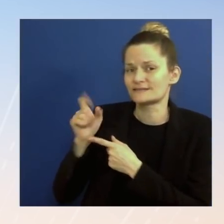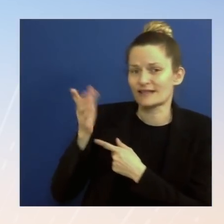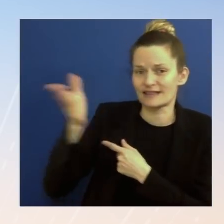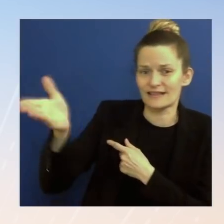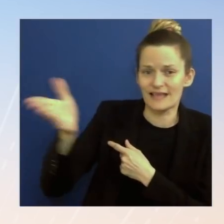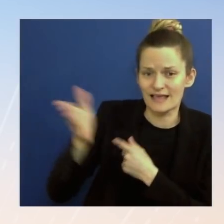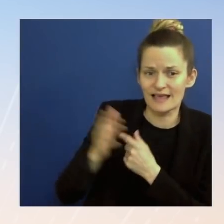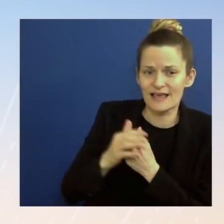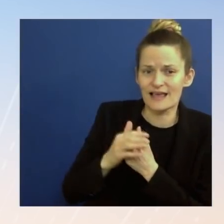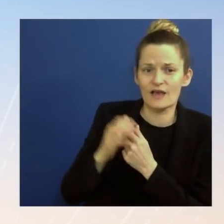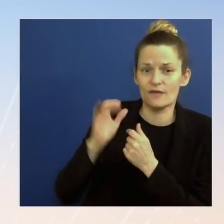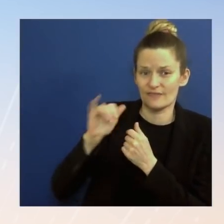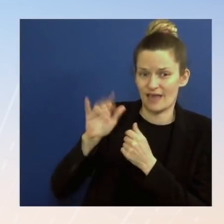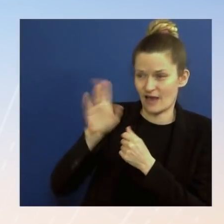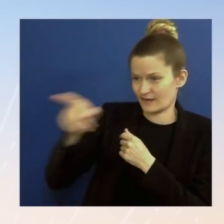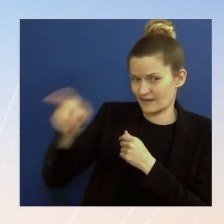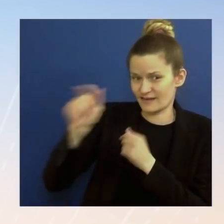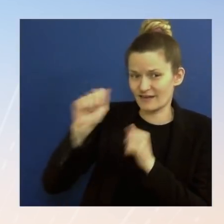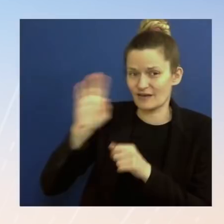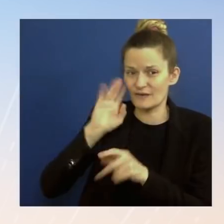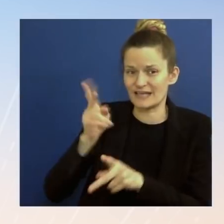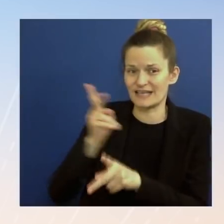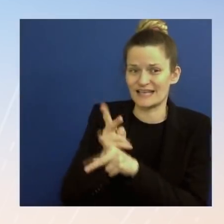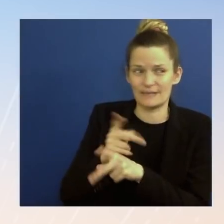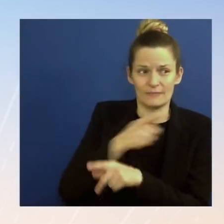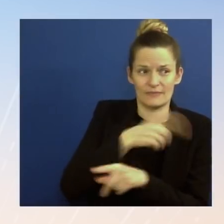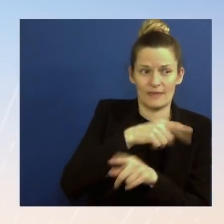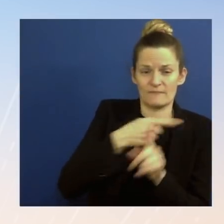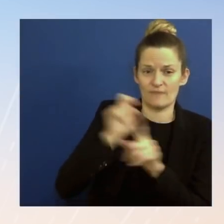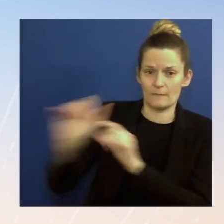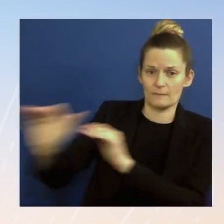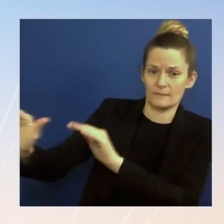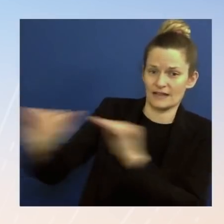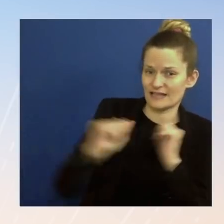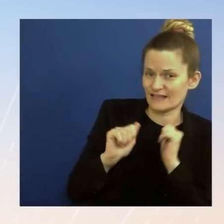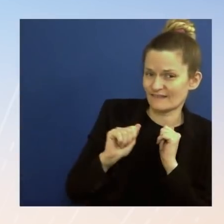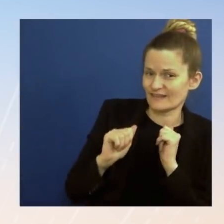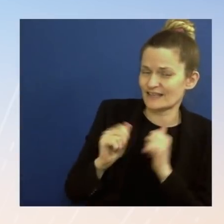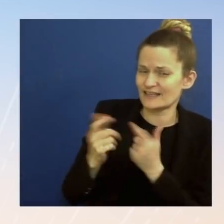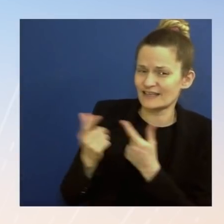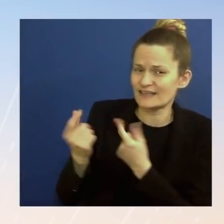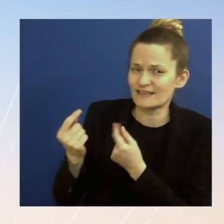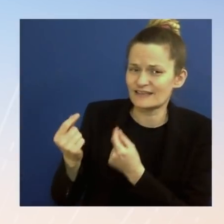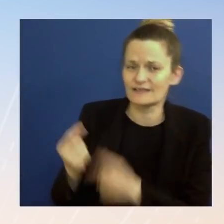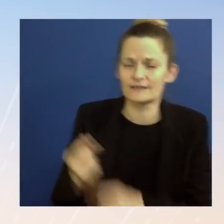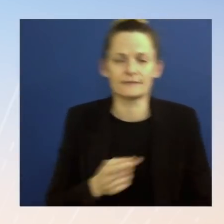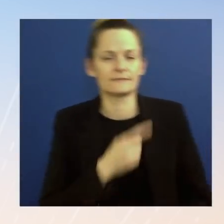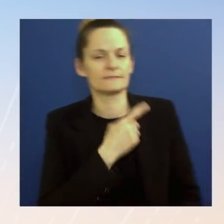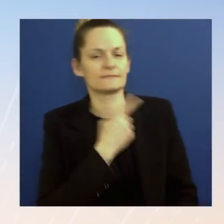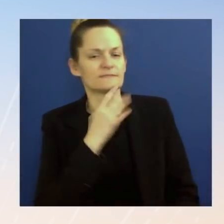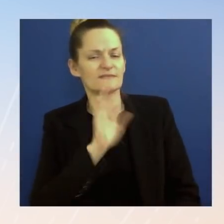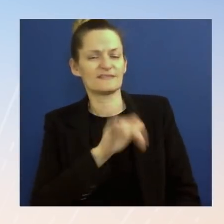publicly applauding them. But they're going to make their own decisions as private sector companies. We've also conveyed, as we did publicly,